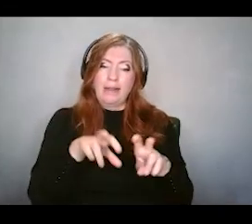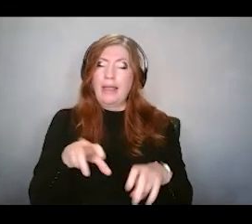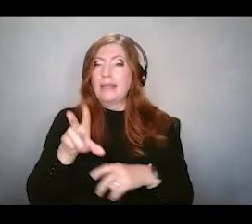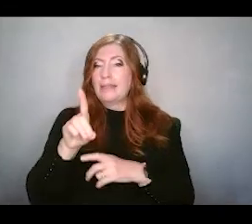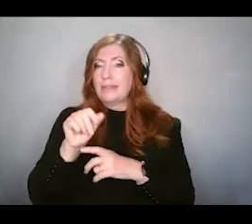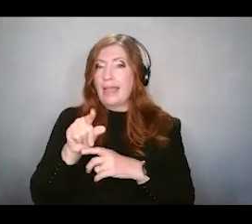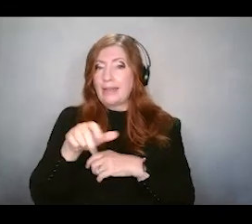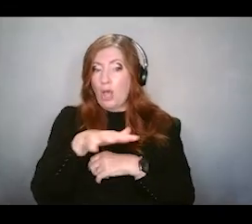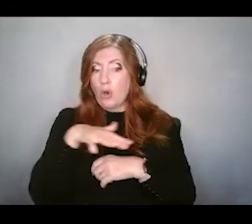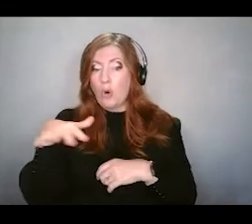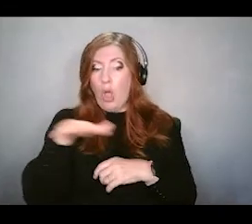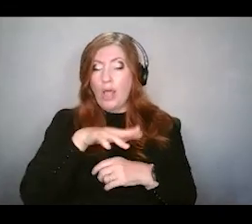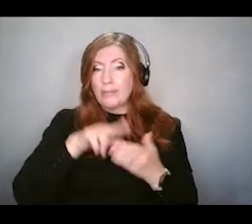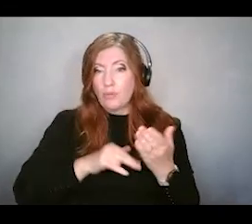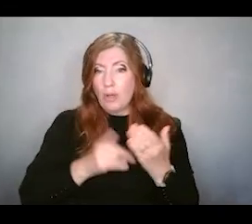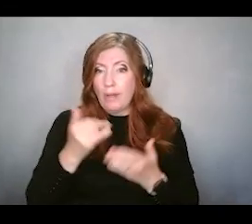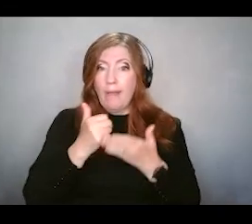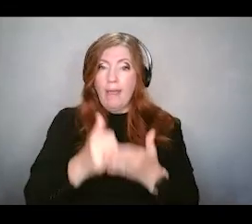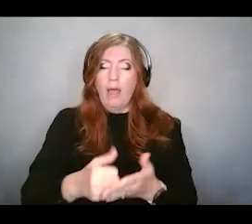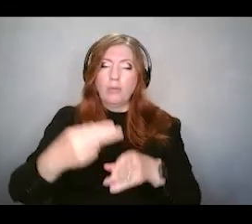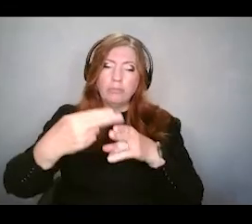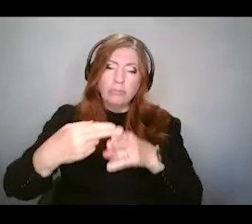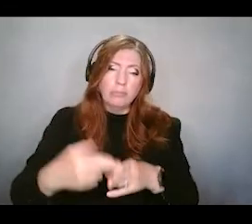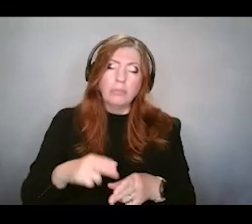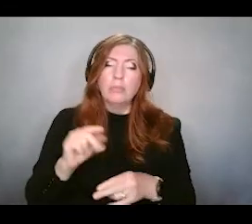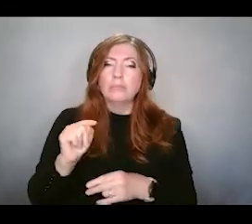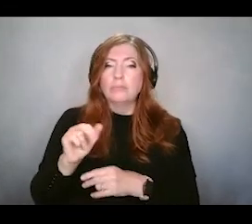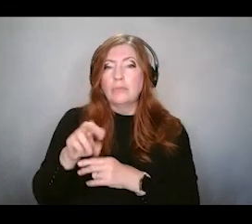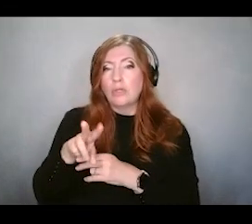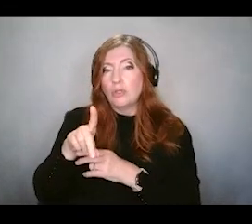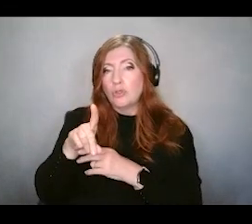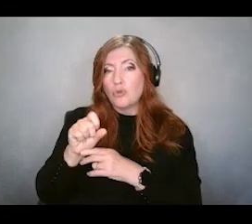This helps identify trends in disability types, services,